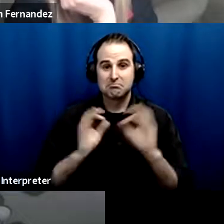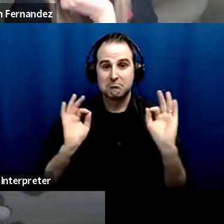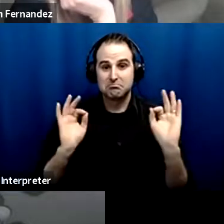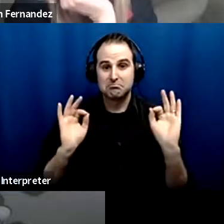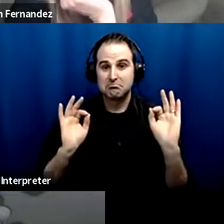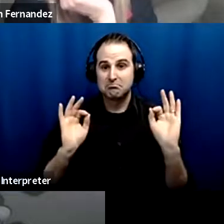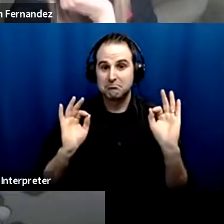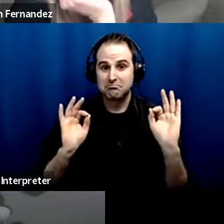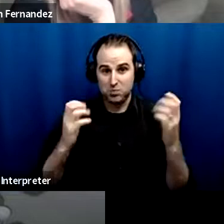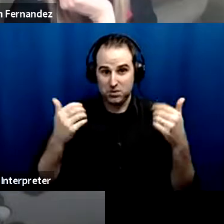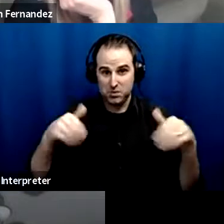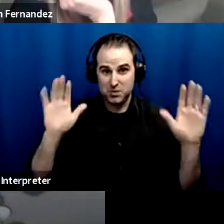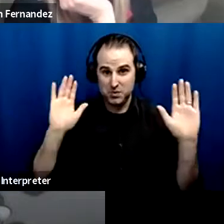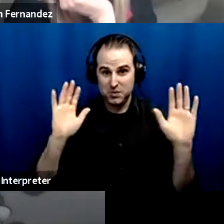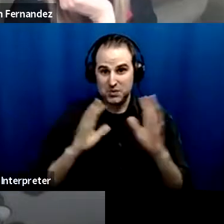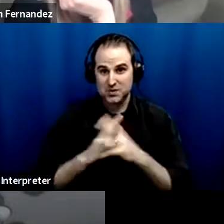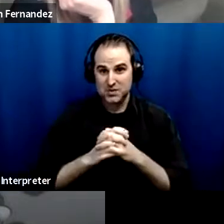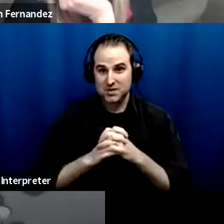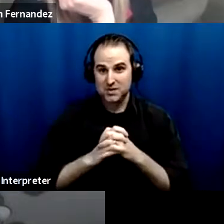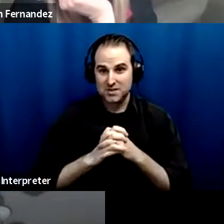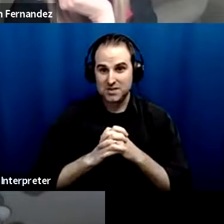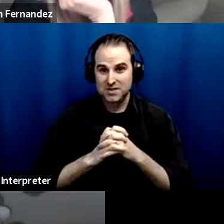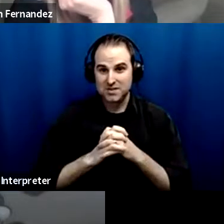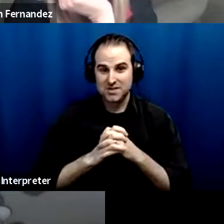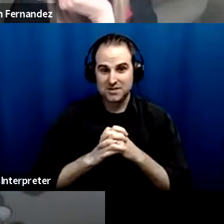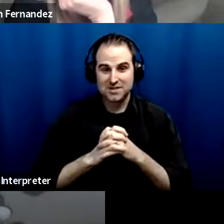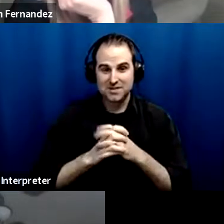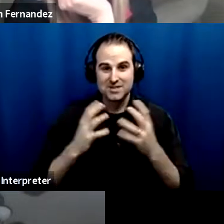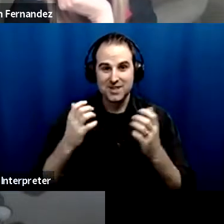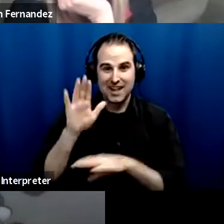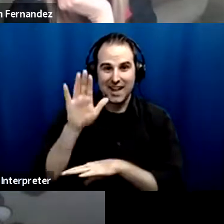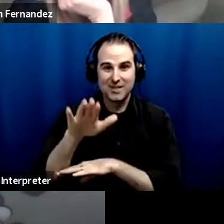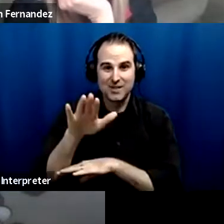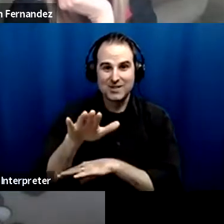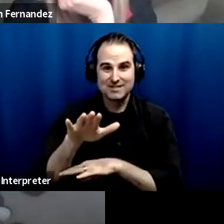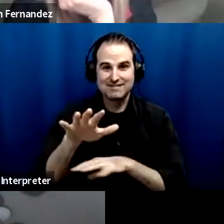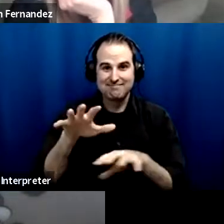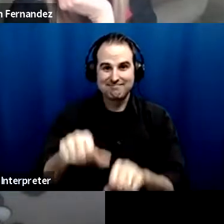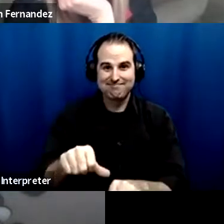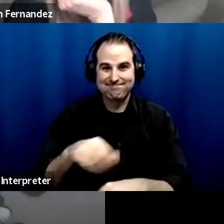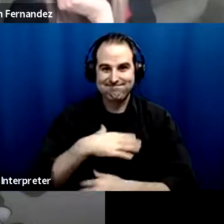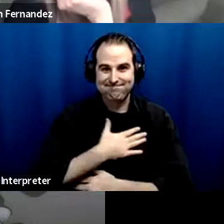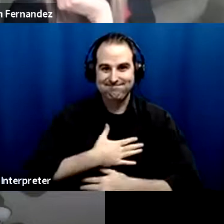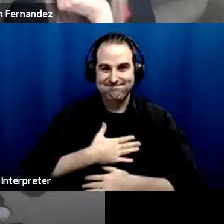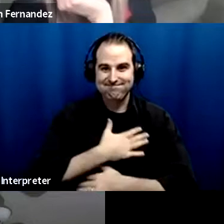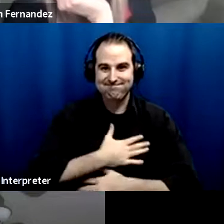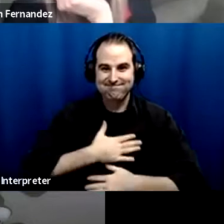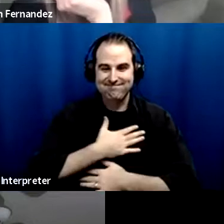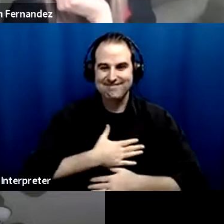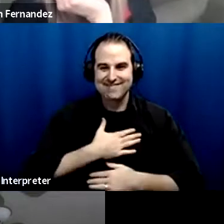you want to go once you're on human trafficking back? Hi, Bruce. Chicha